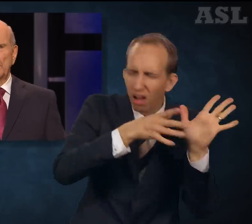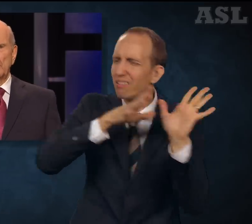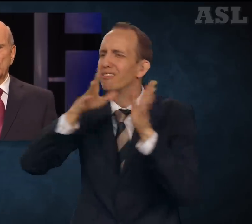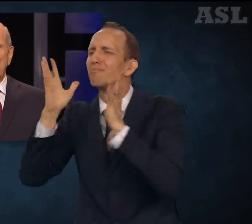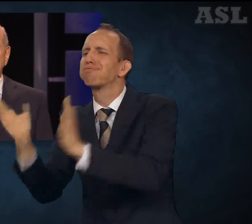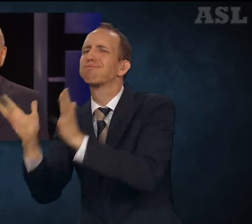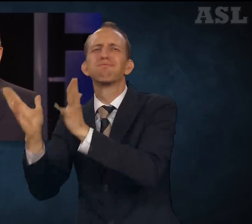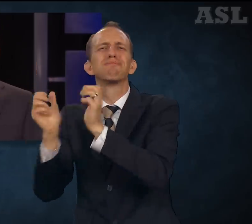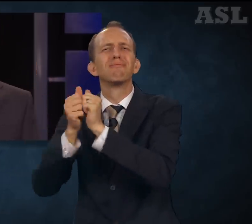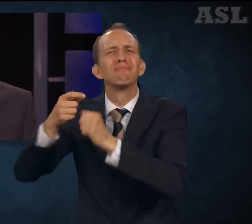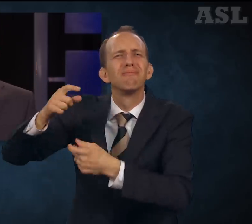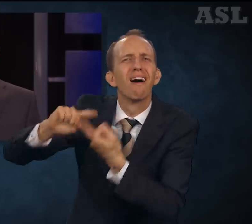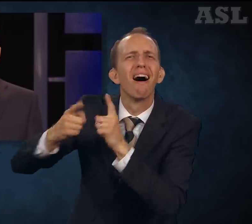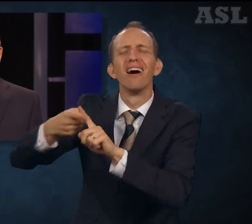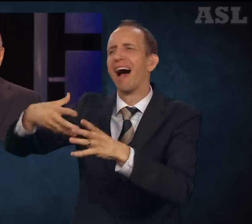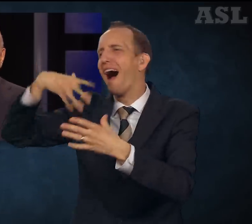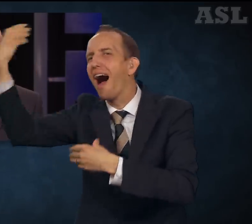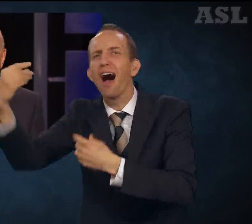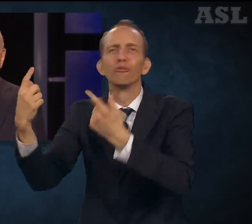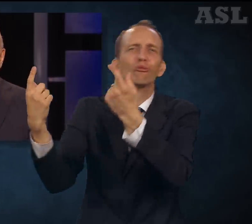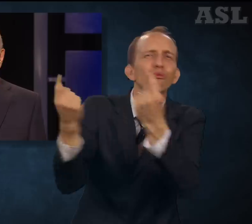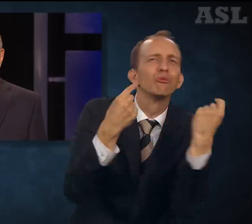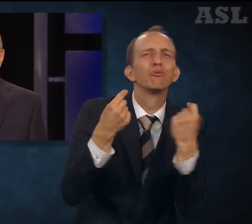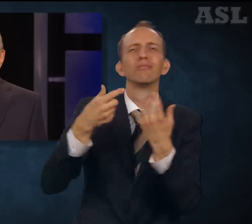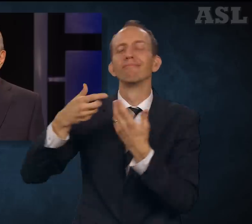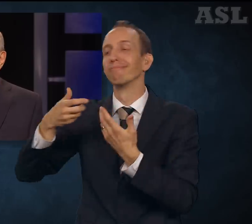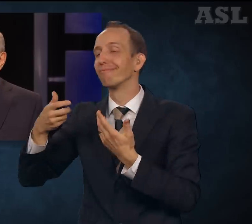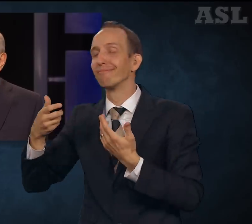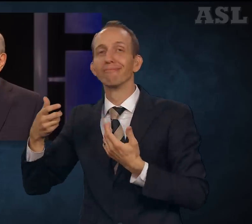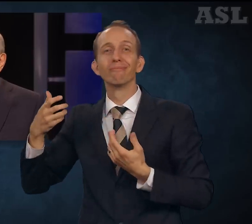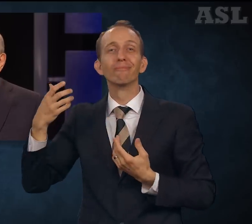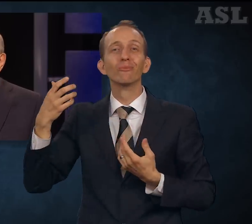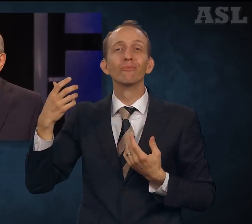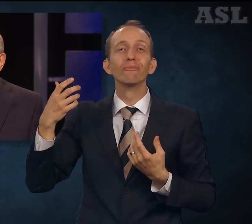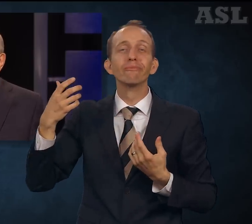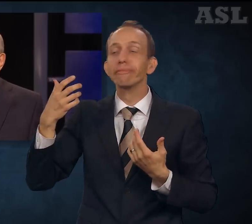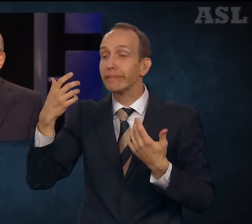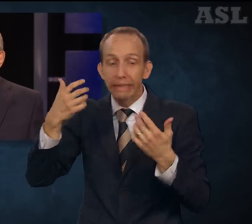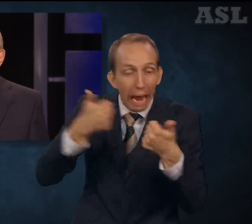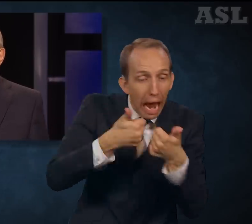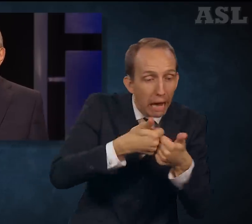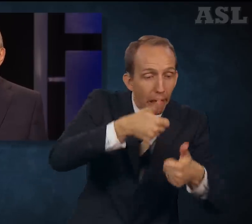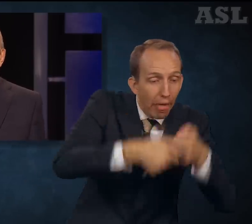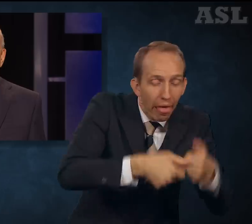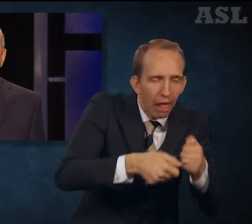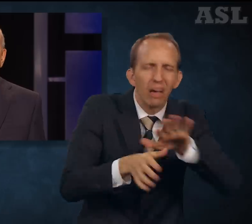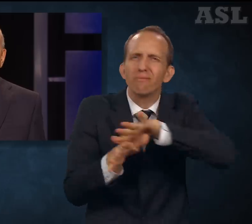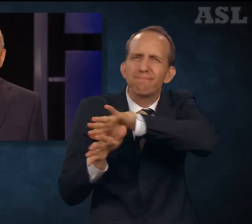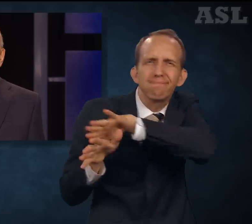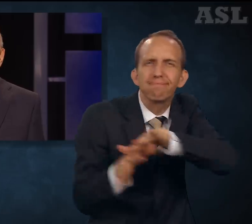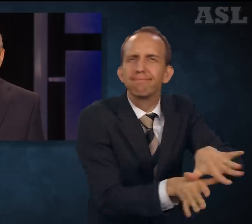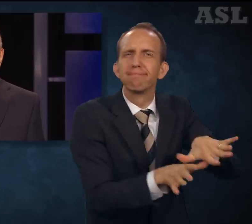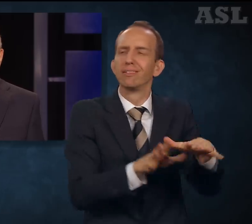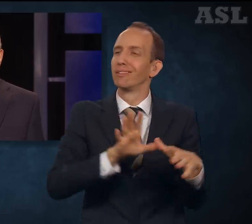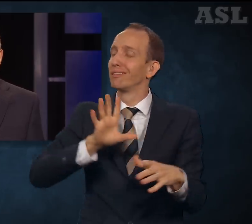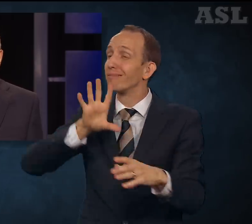TIME. HE PARTICIPATES IN OUTDOOR RECREATIONAL ACTIVITIES INSTEAD OF PLAYING VIDEO